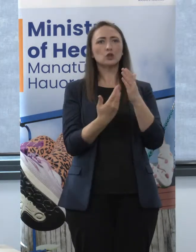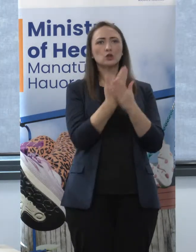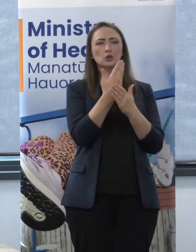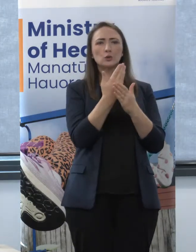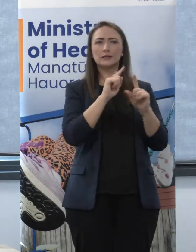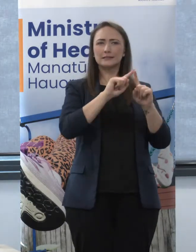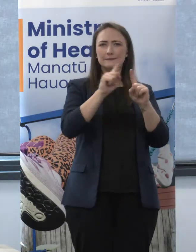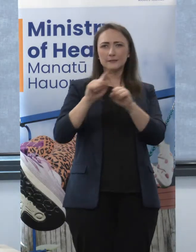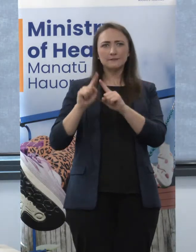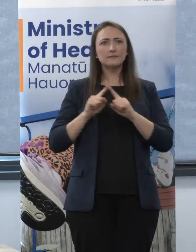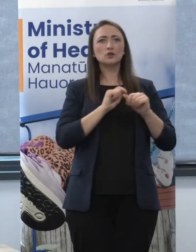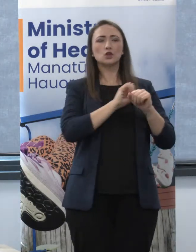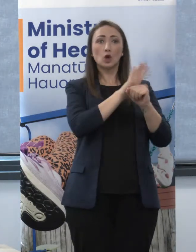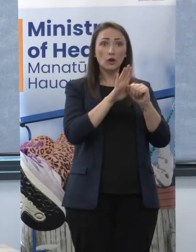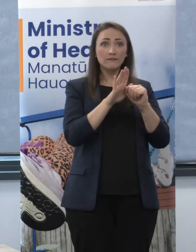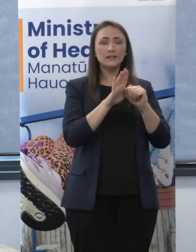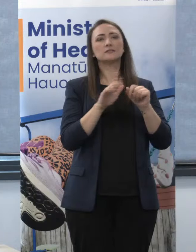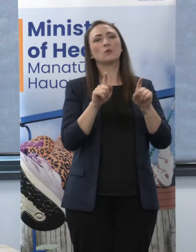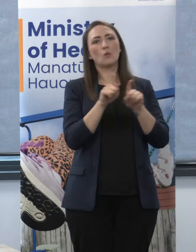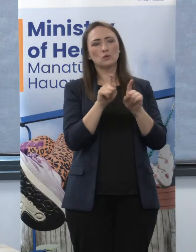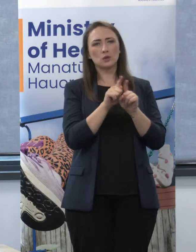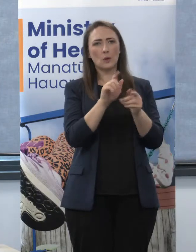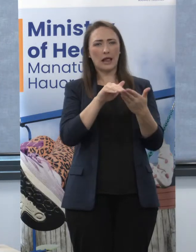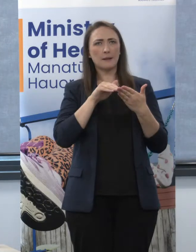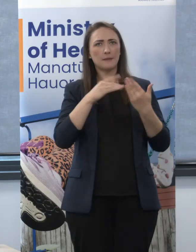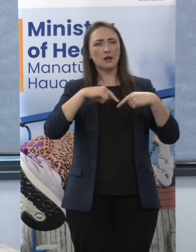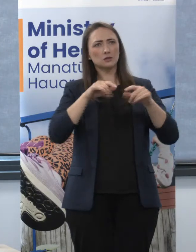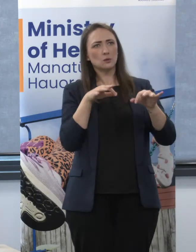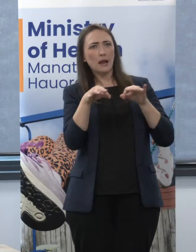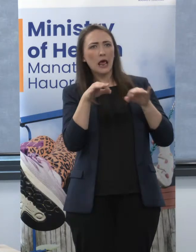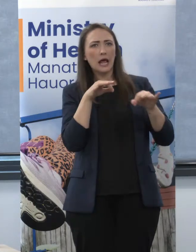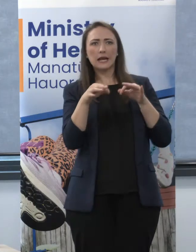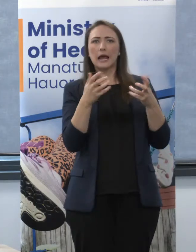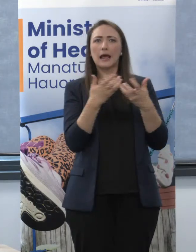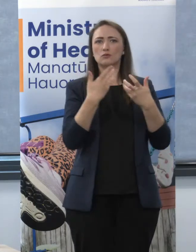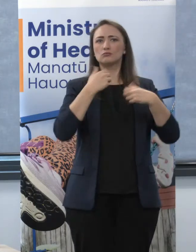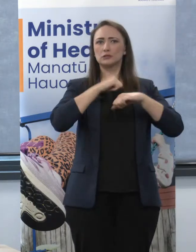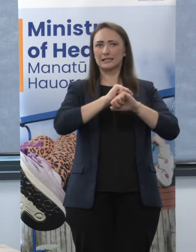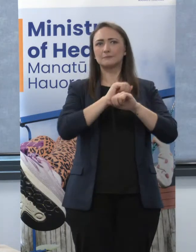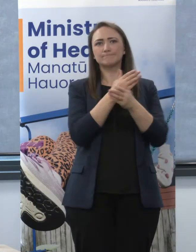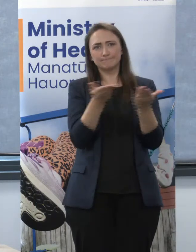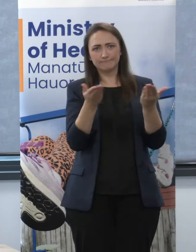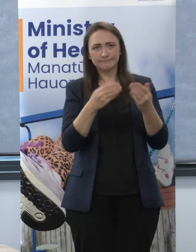identification of new variants meets the needs of our respons. How do some of this work in